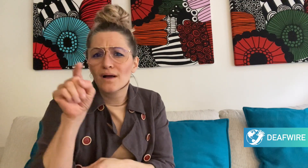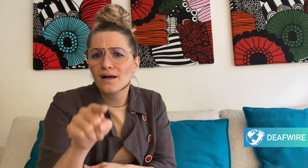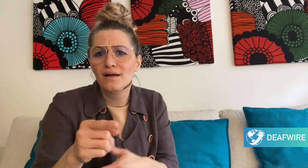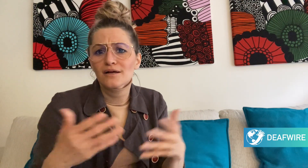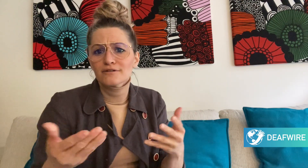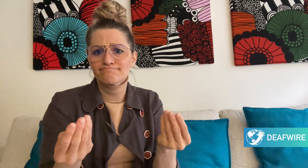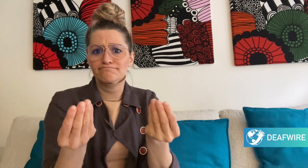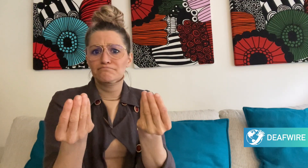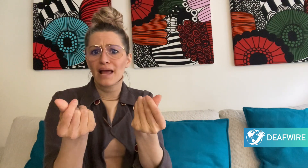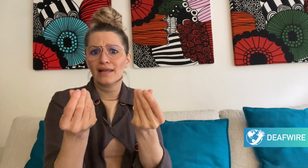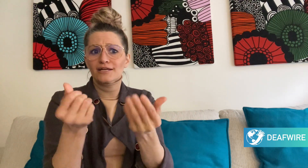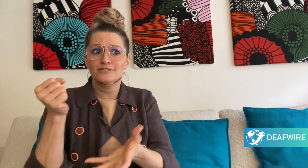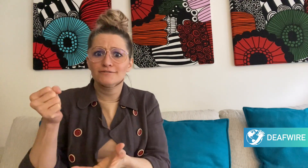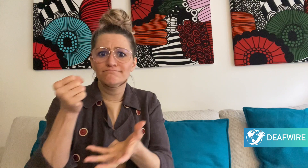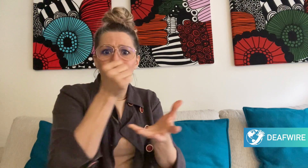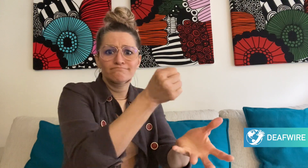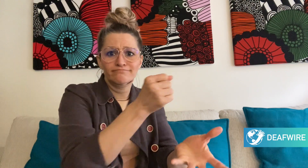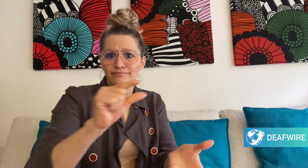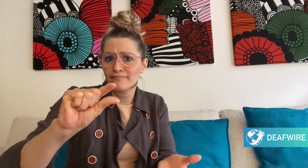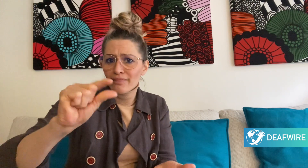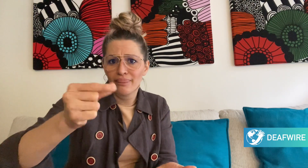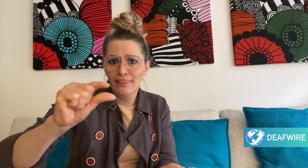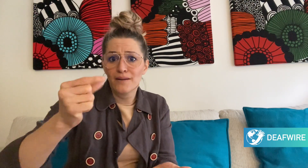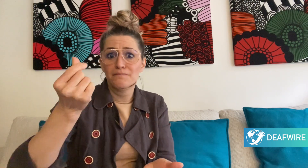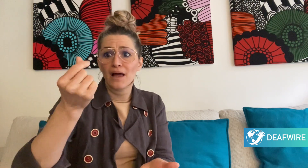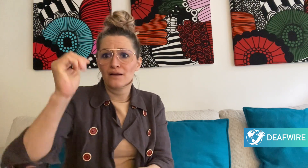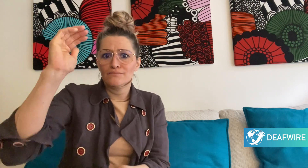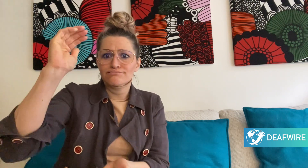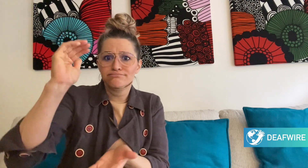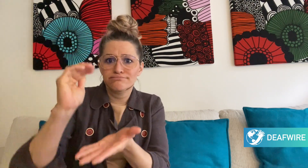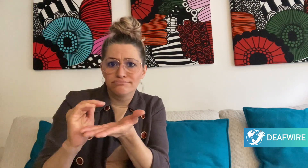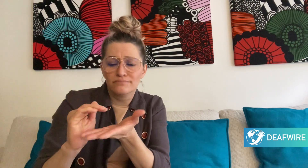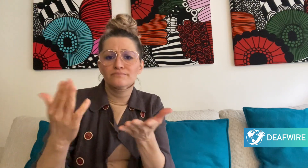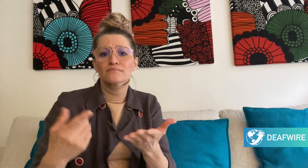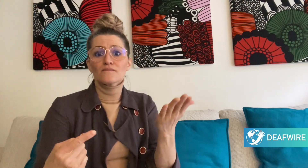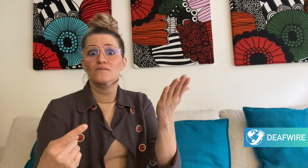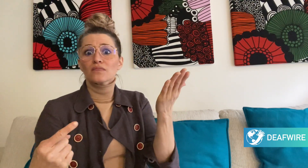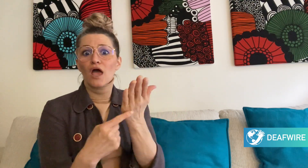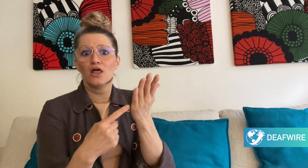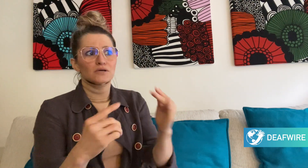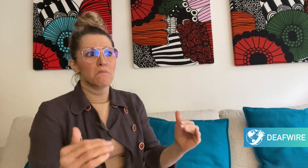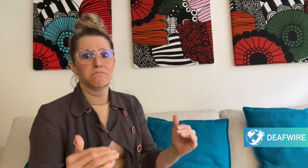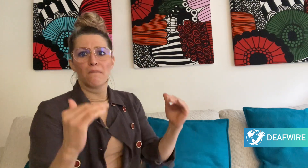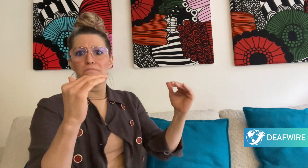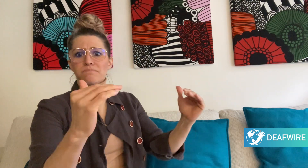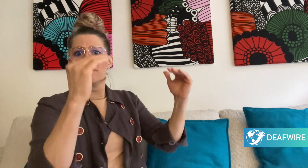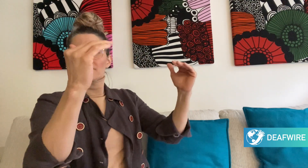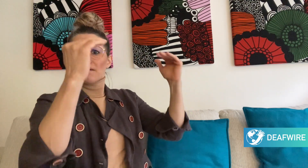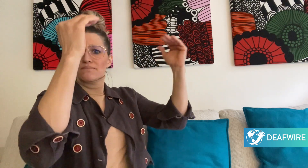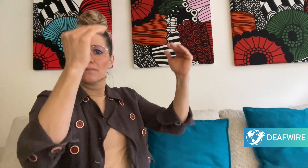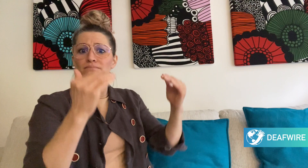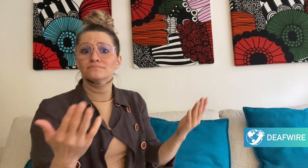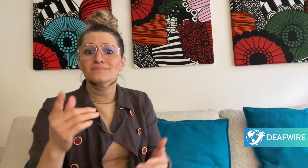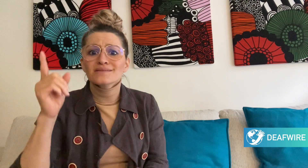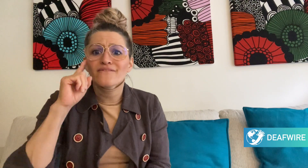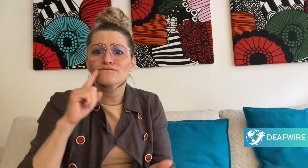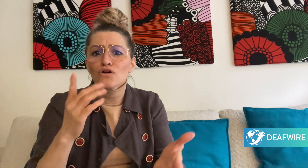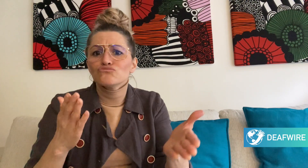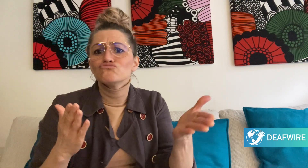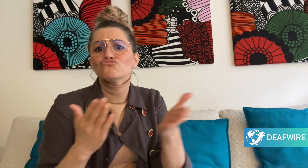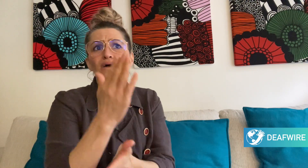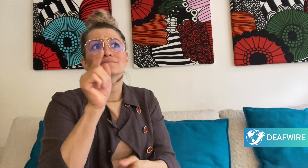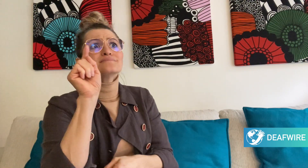to lack of funding, advancements in technology,